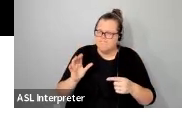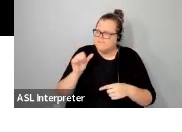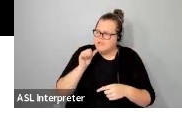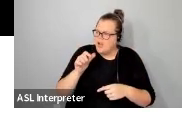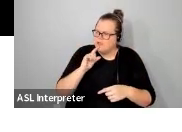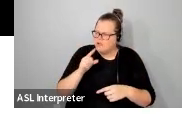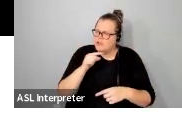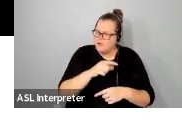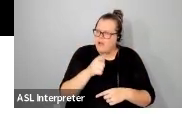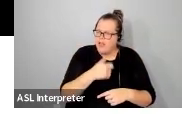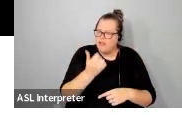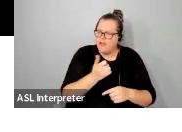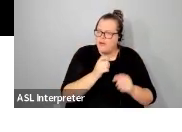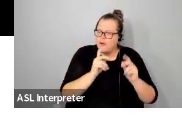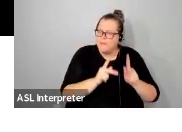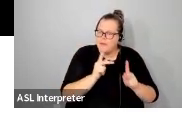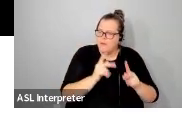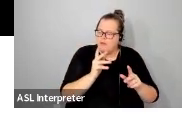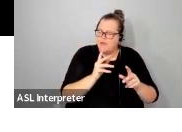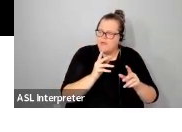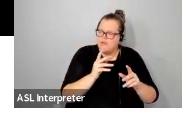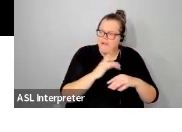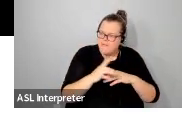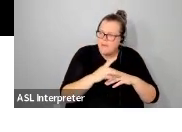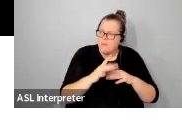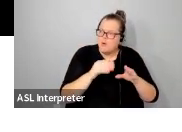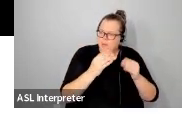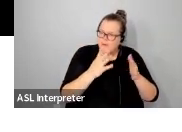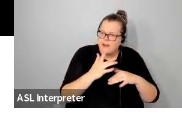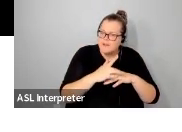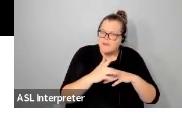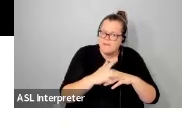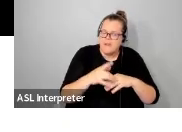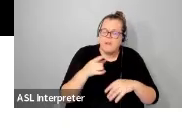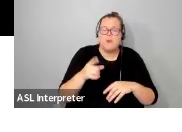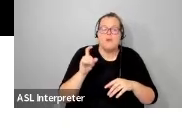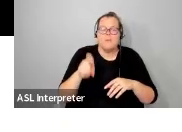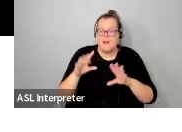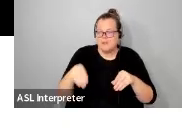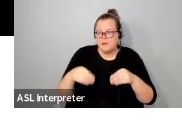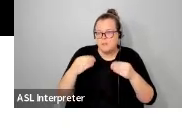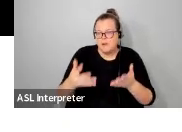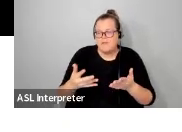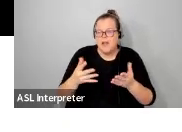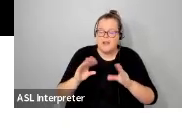individual's provider to develop the Service plan through a clear and accessible dispute resolution process.